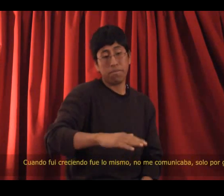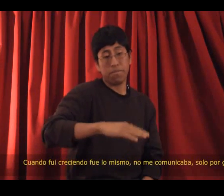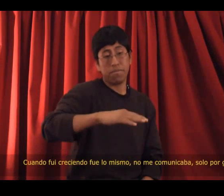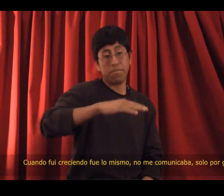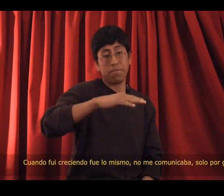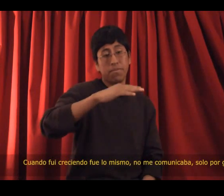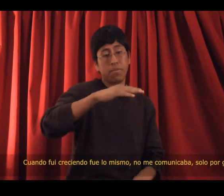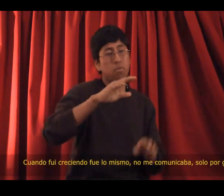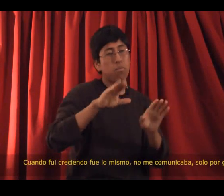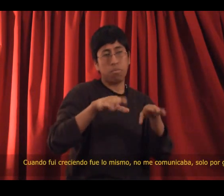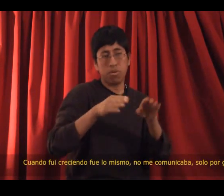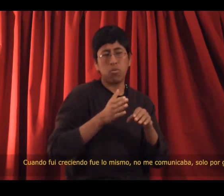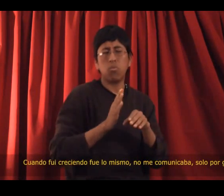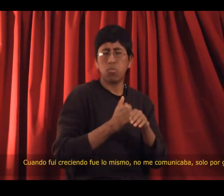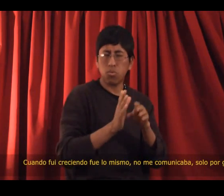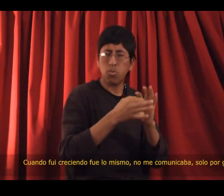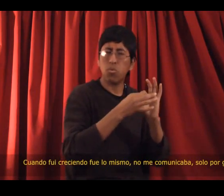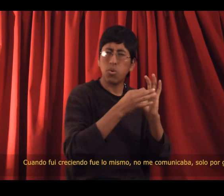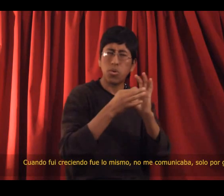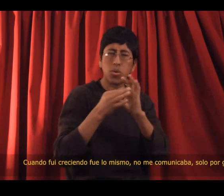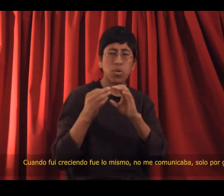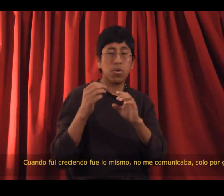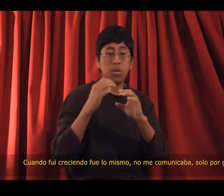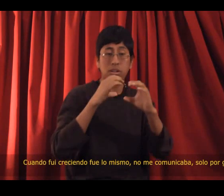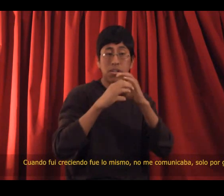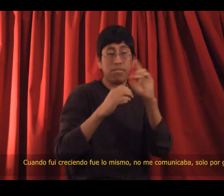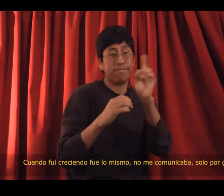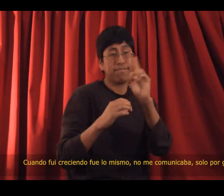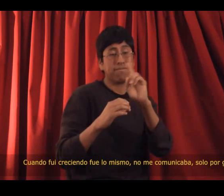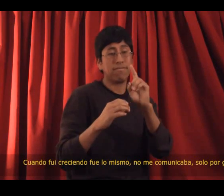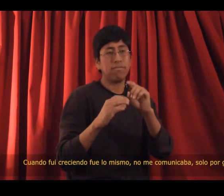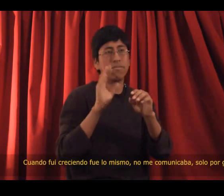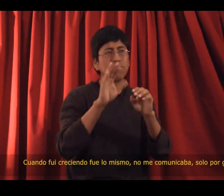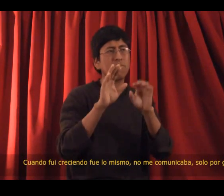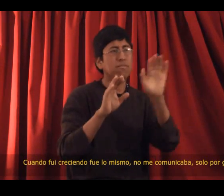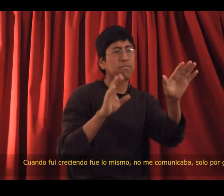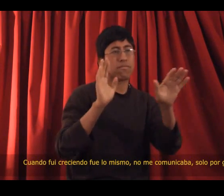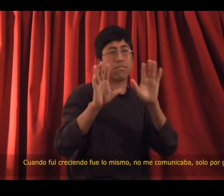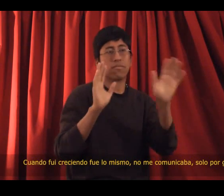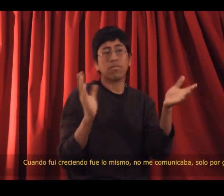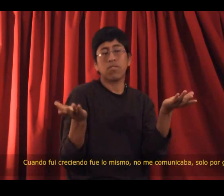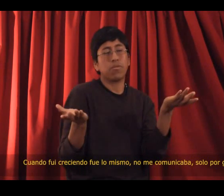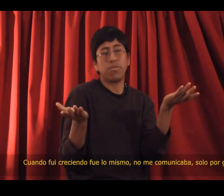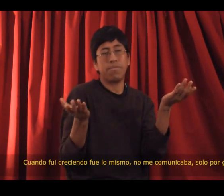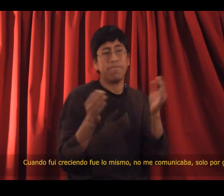When I was growing up, I could never communicate except through gestures.